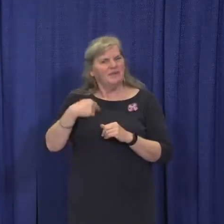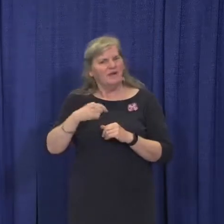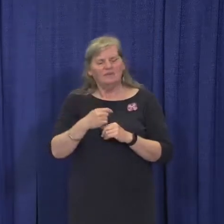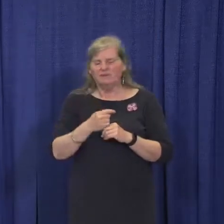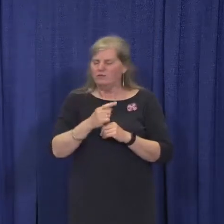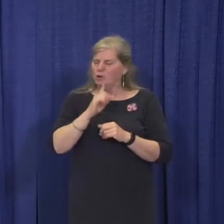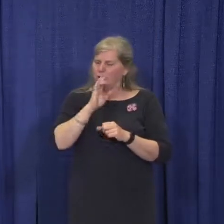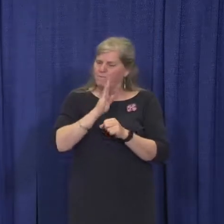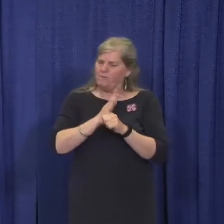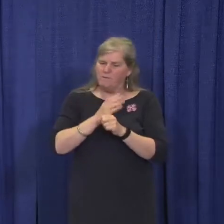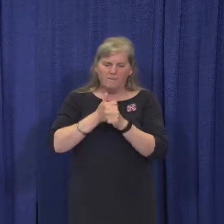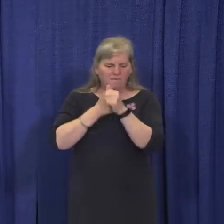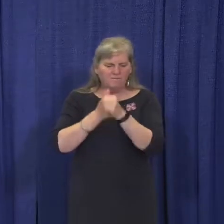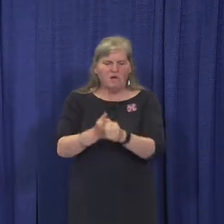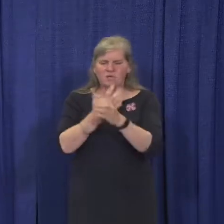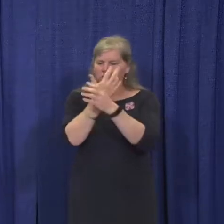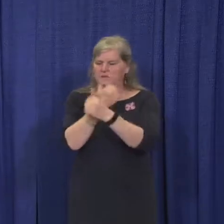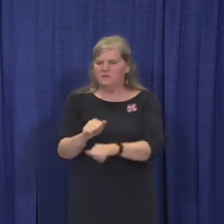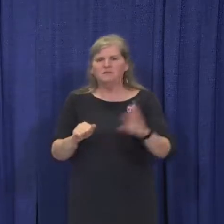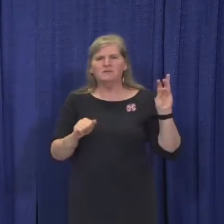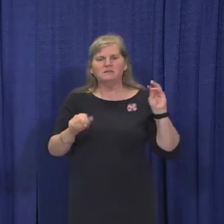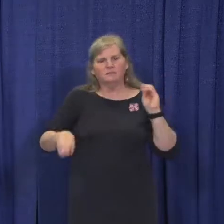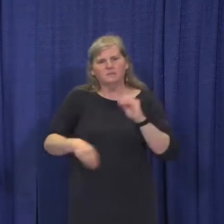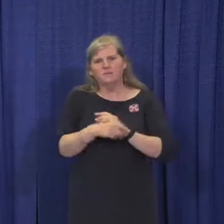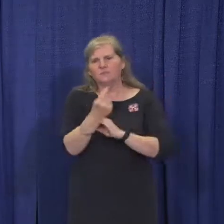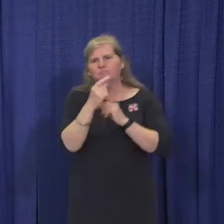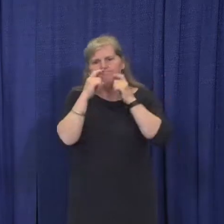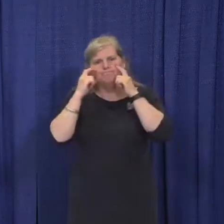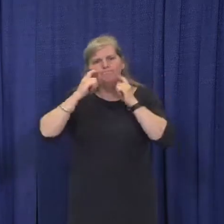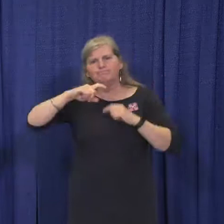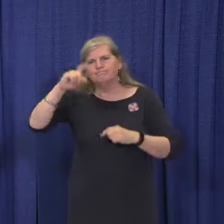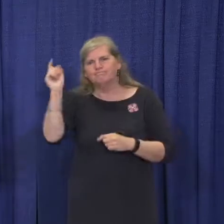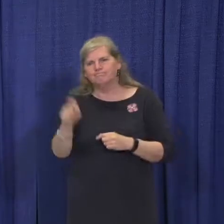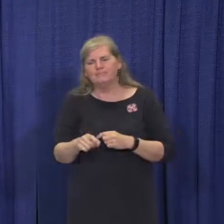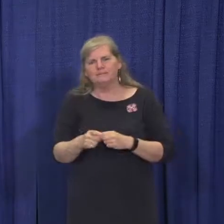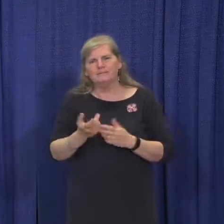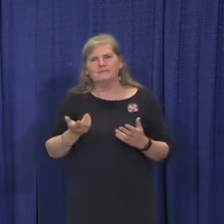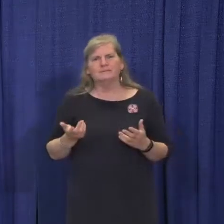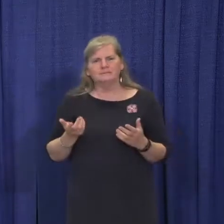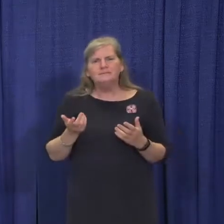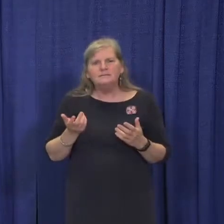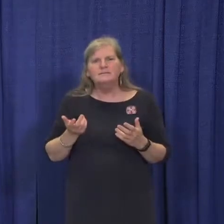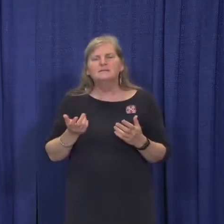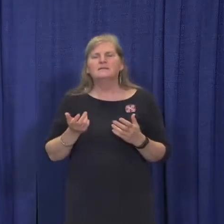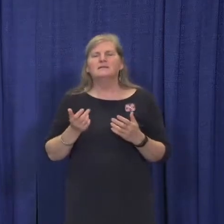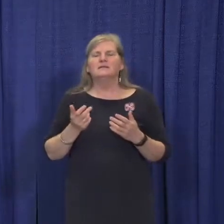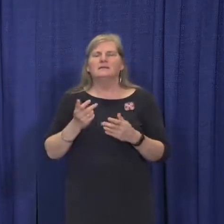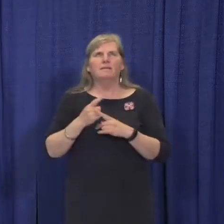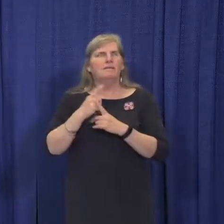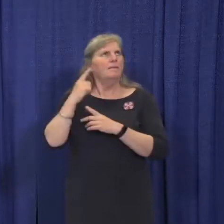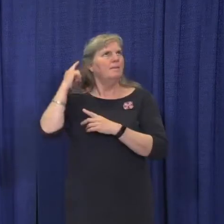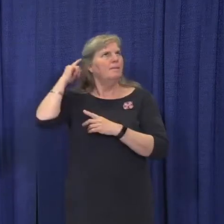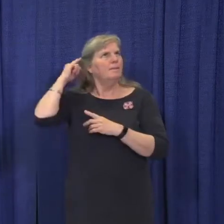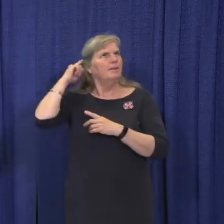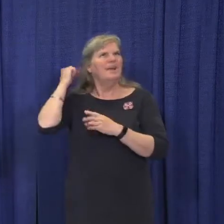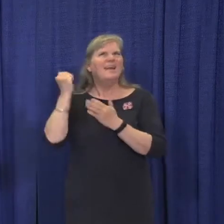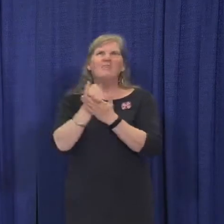We need to recommit to practising the safe six plus one and we need to keep the health and safety of our fellow